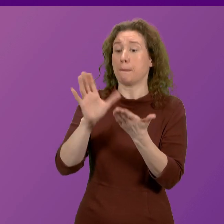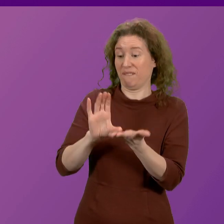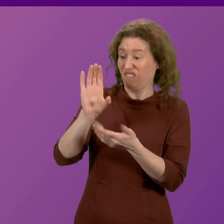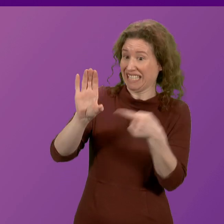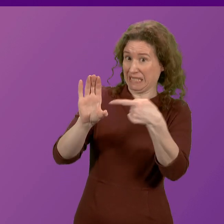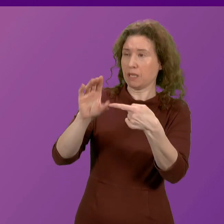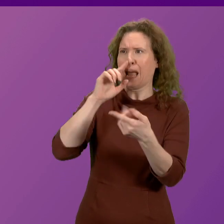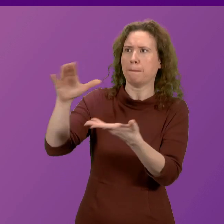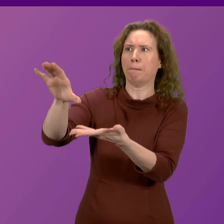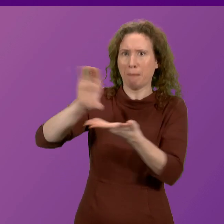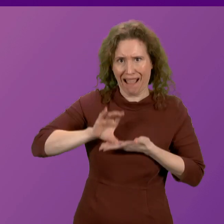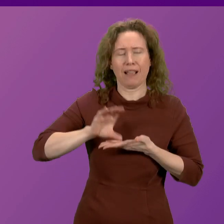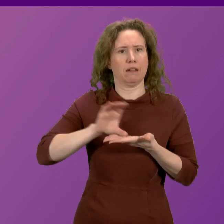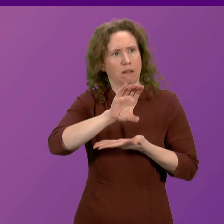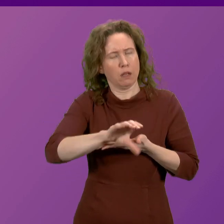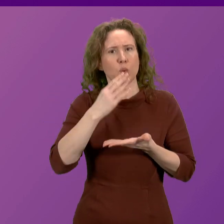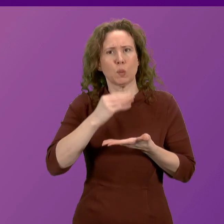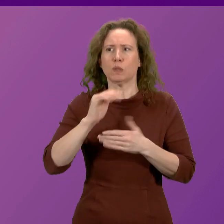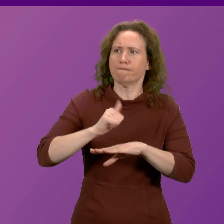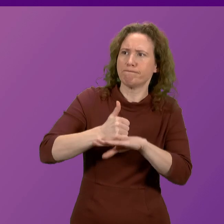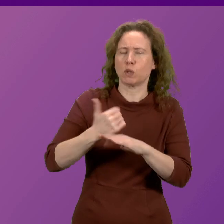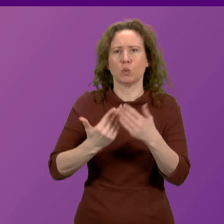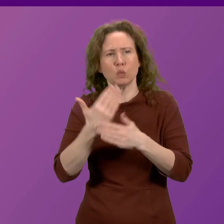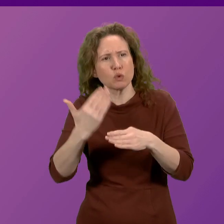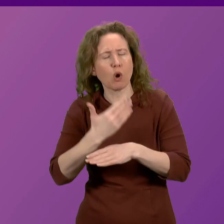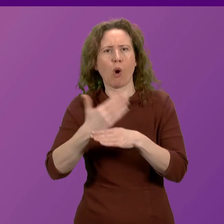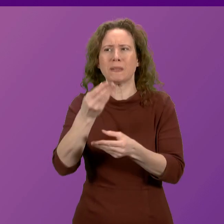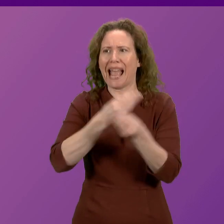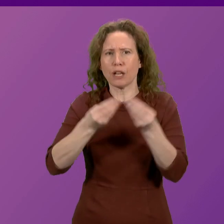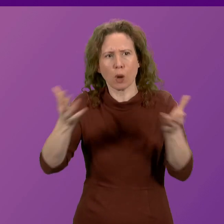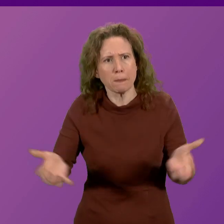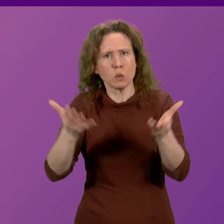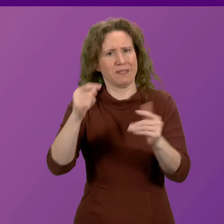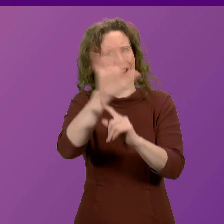be recouped and used to bring jobs and an economic boost to that part of the Highlands?